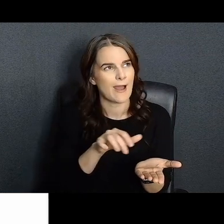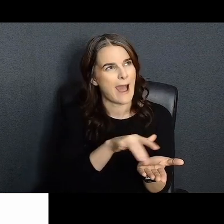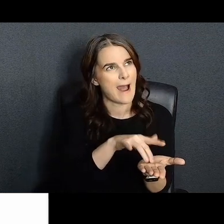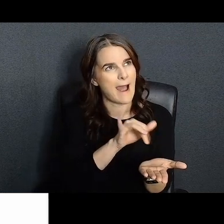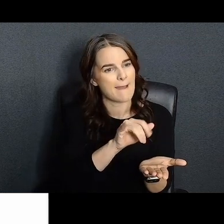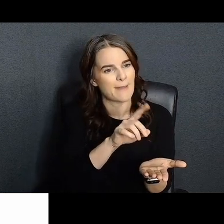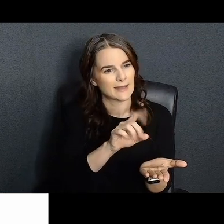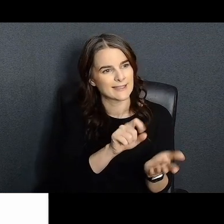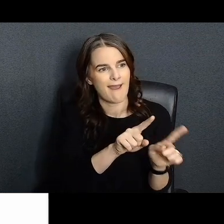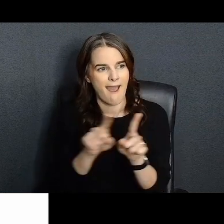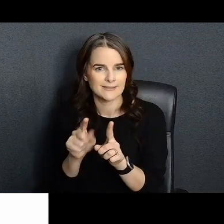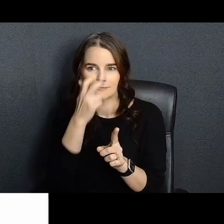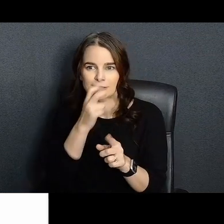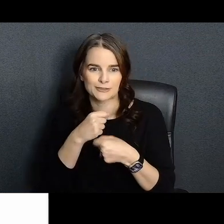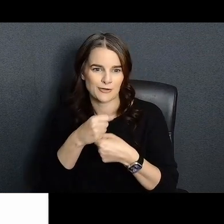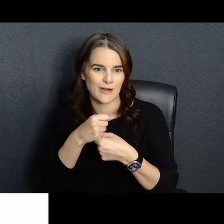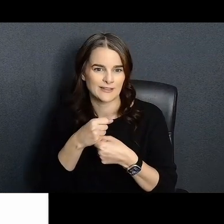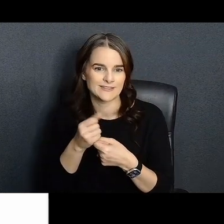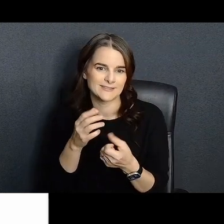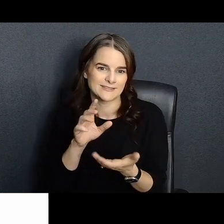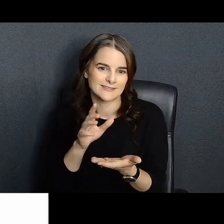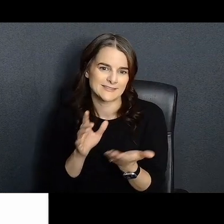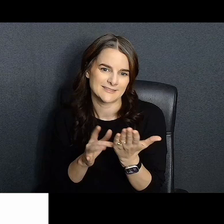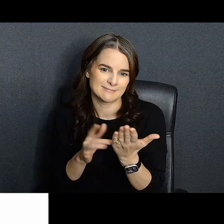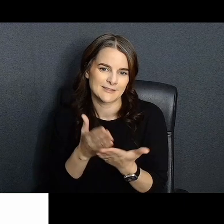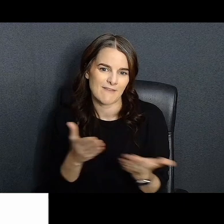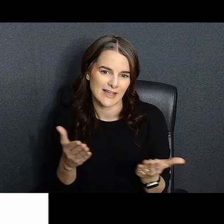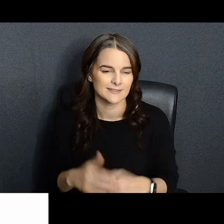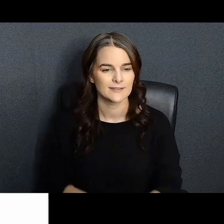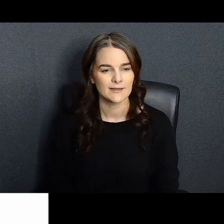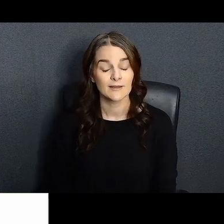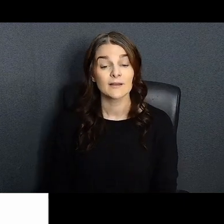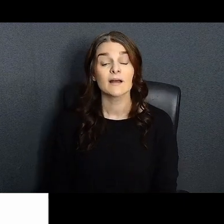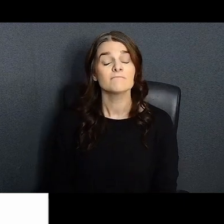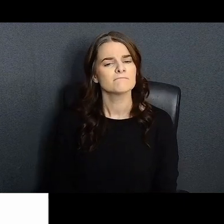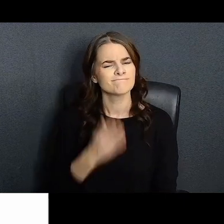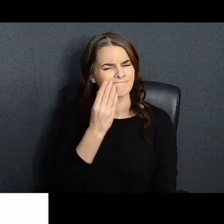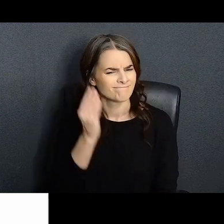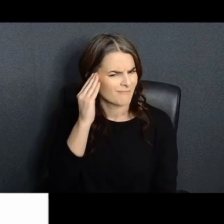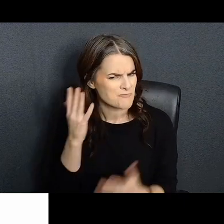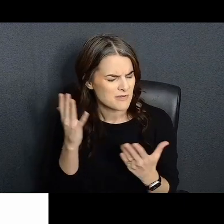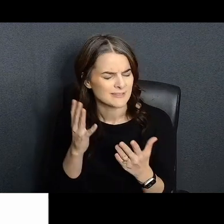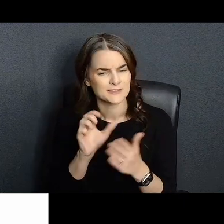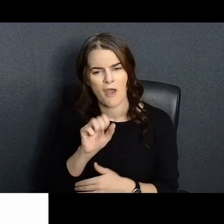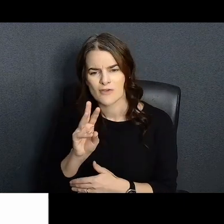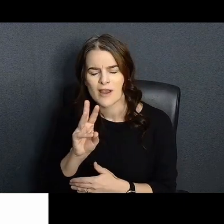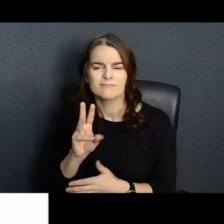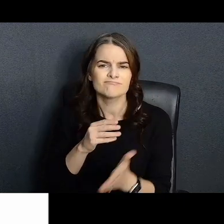Another thought, too, to keep in mind is that even though some of the software and apps that we're looking at are specific to iPads,